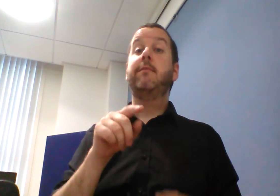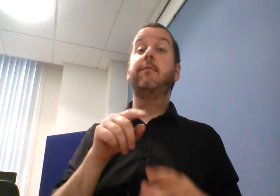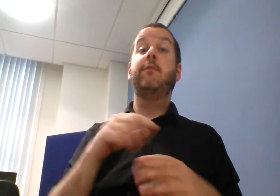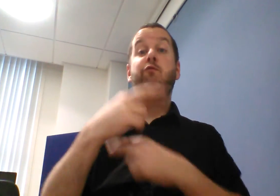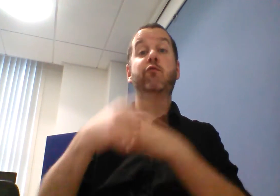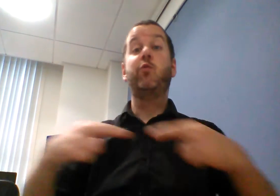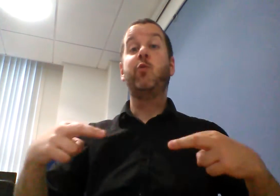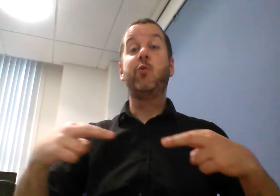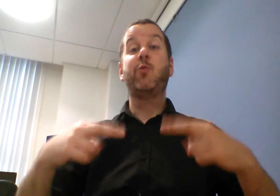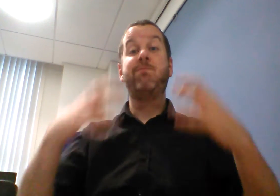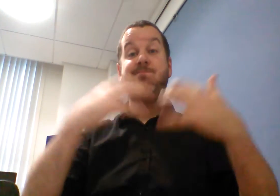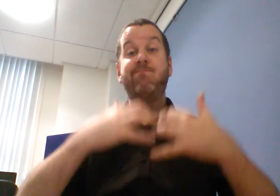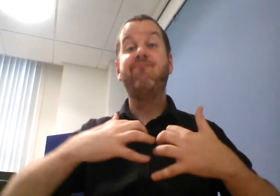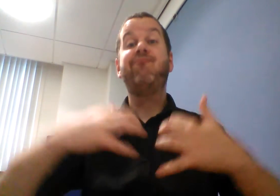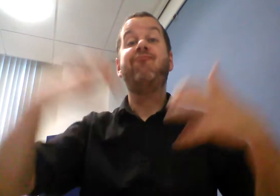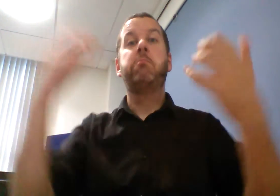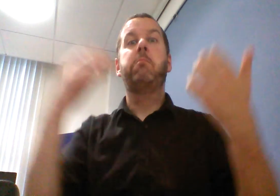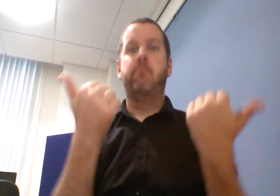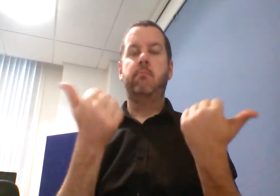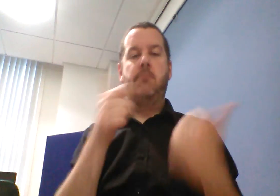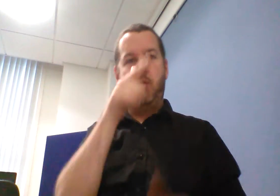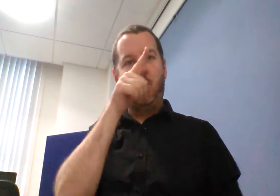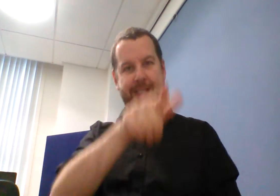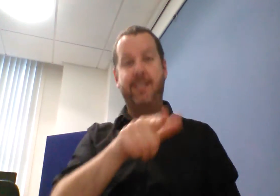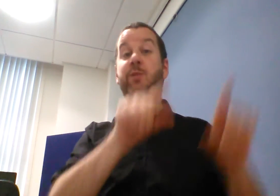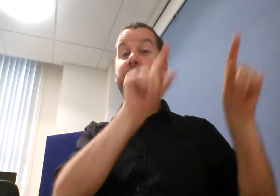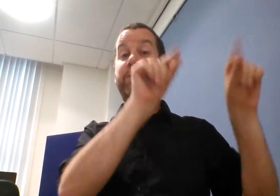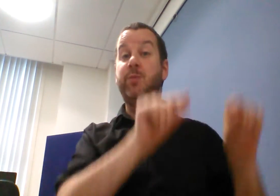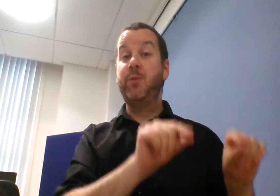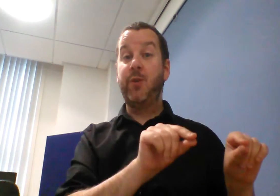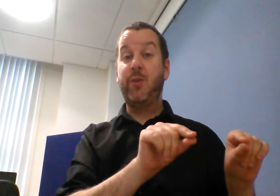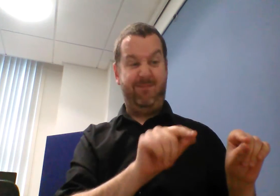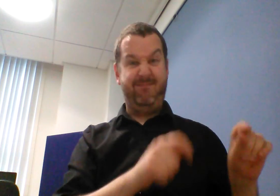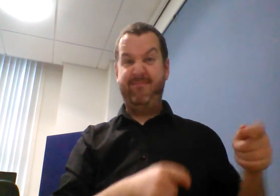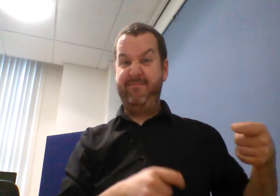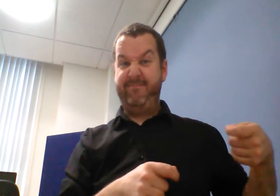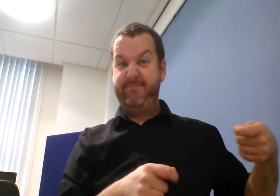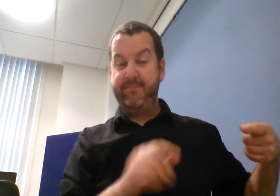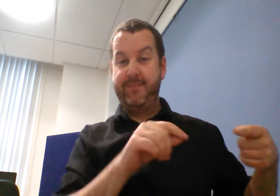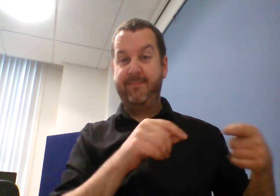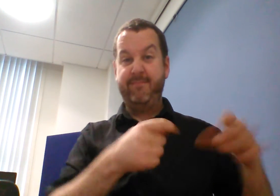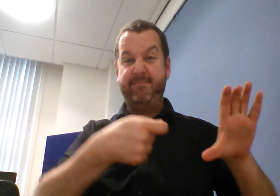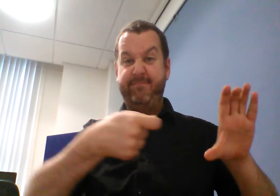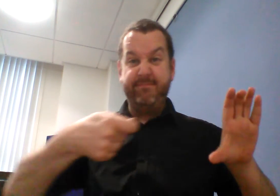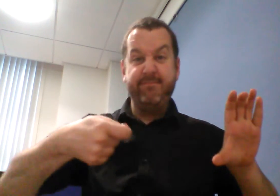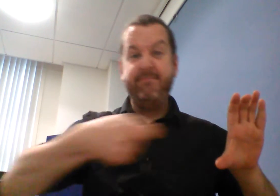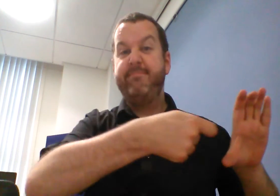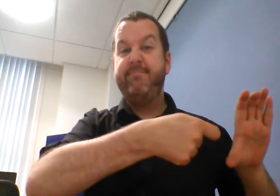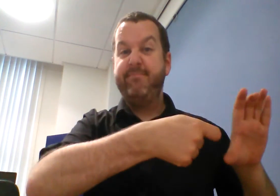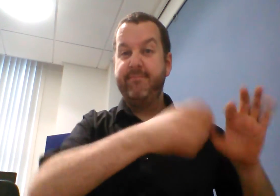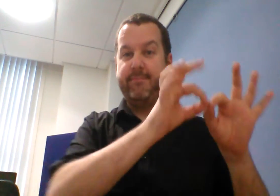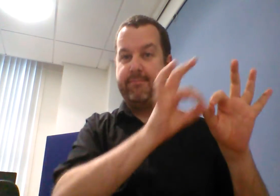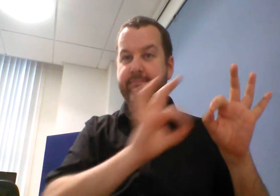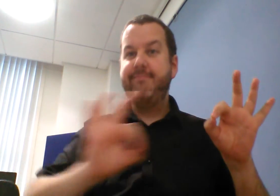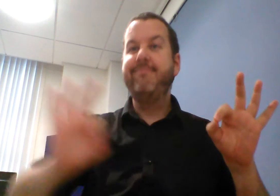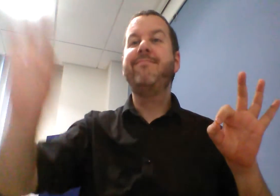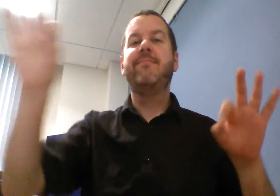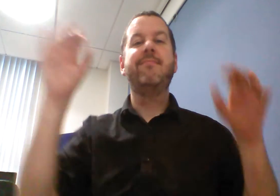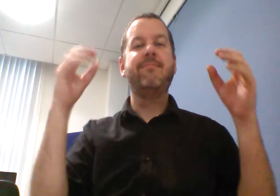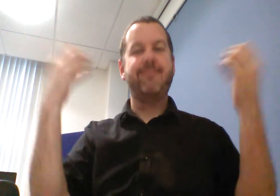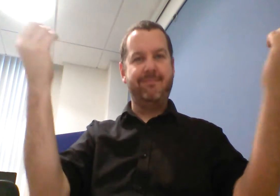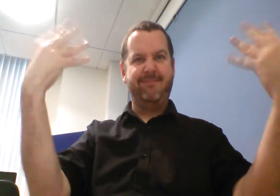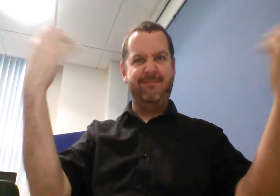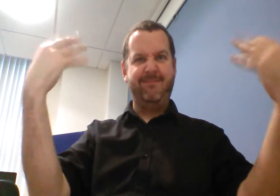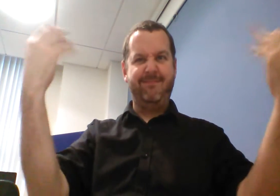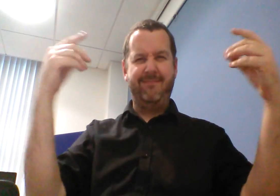I was lucky with the room, as I could plug my laptop into speakers with good sound quality